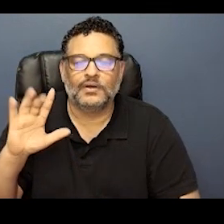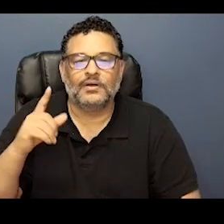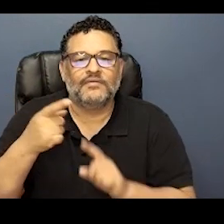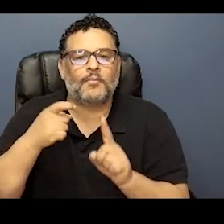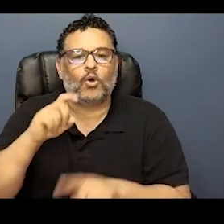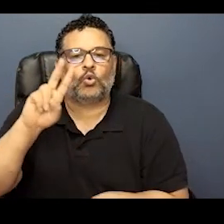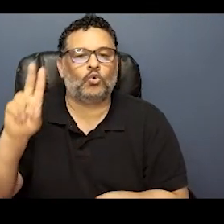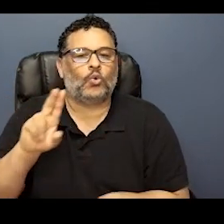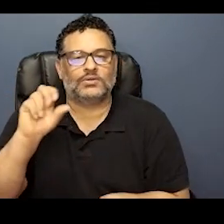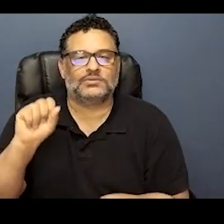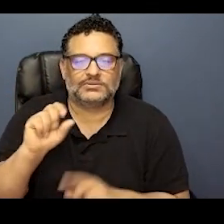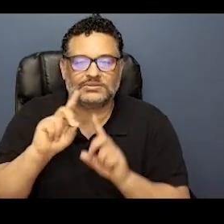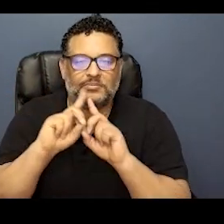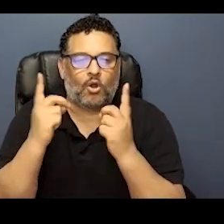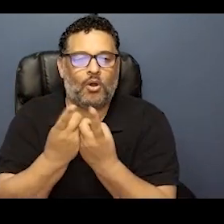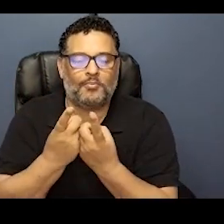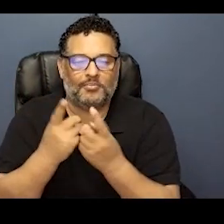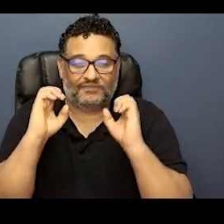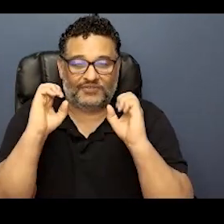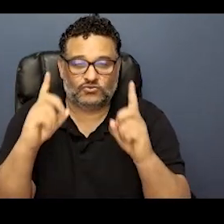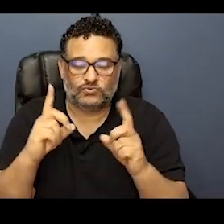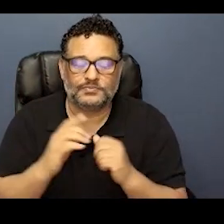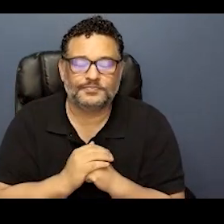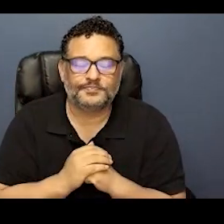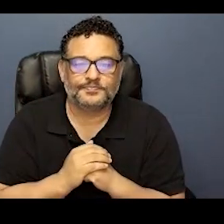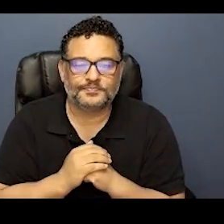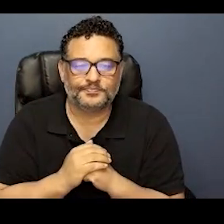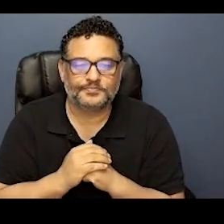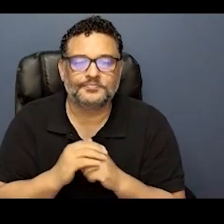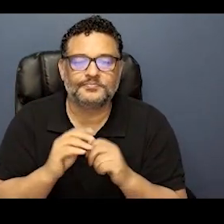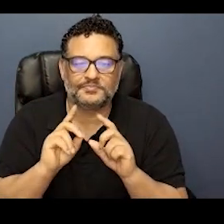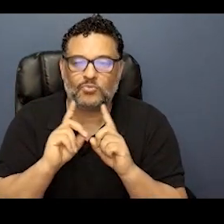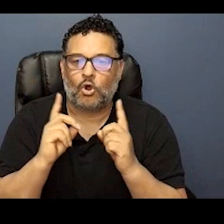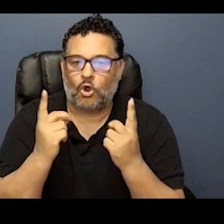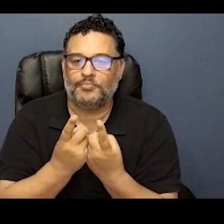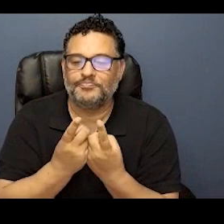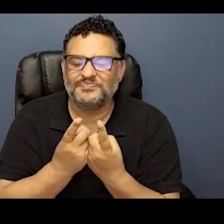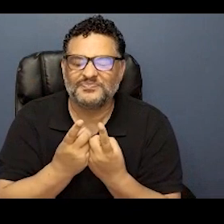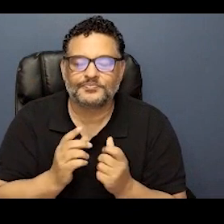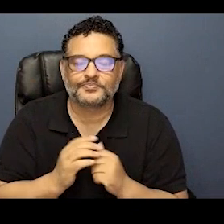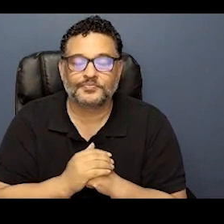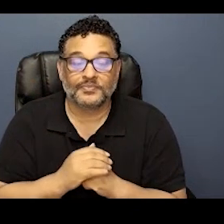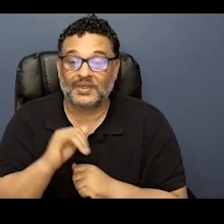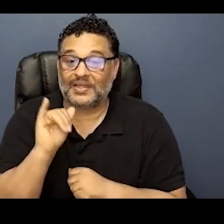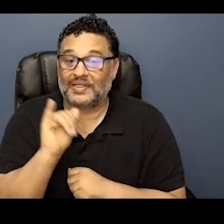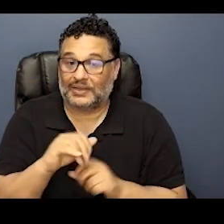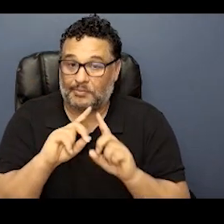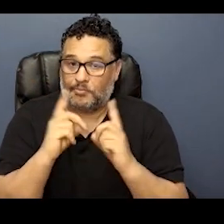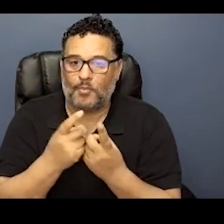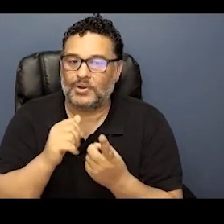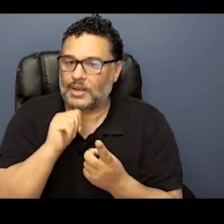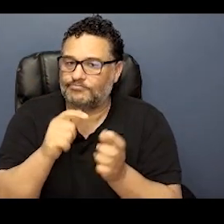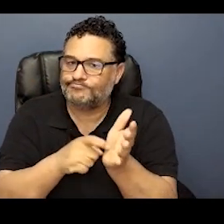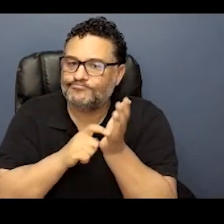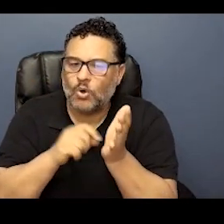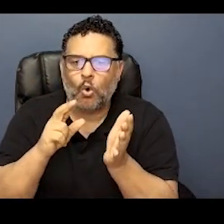the U.S. Department of Education (Department). The Department does not mandate or prescribe